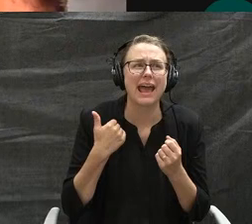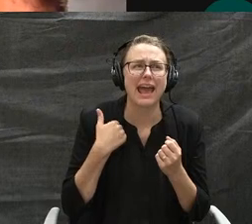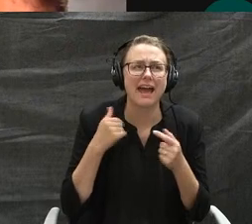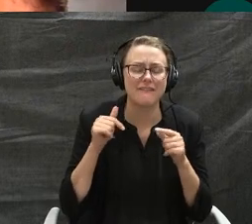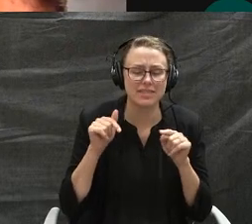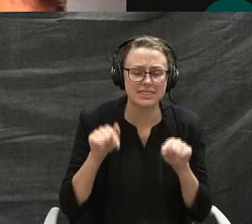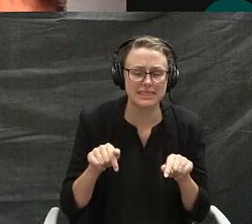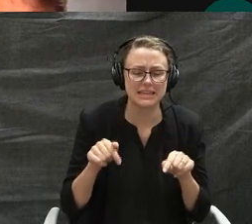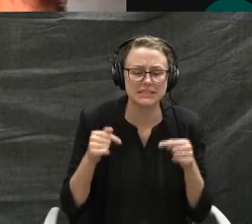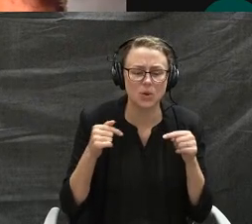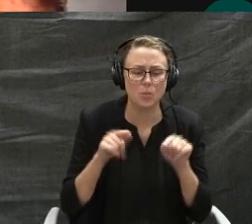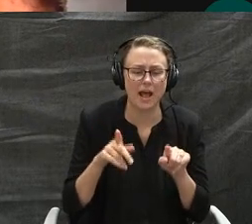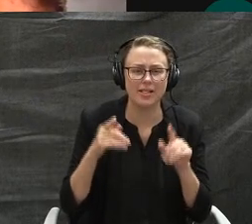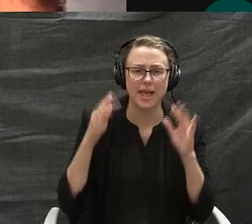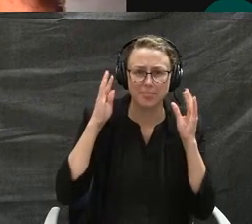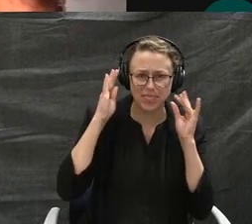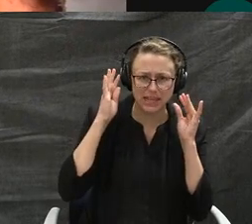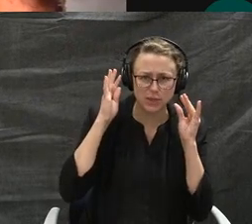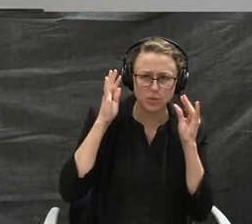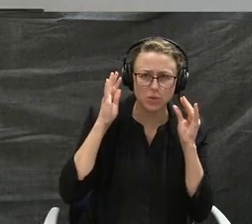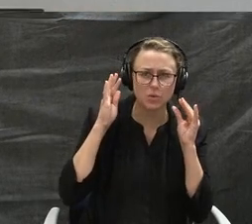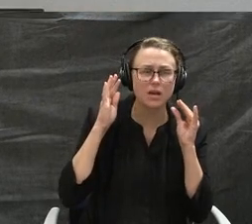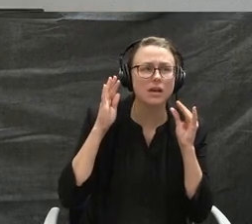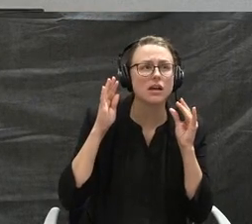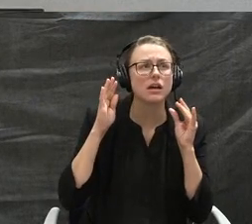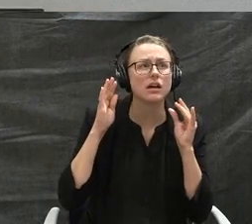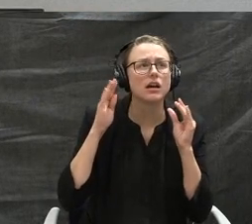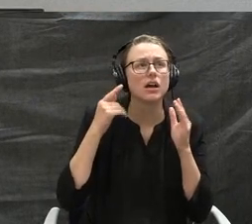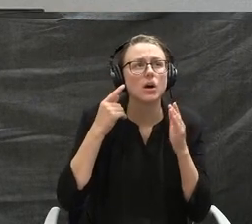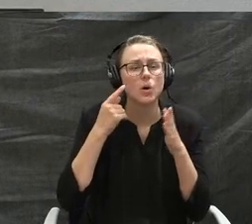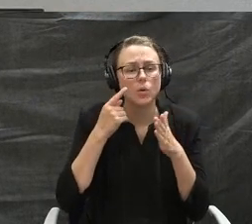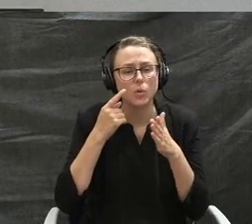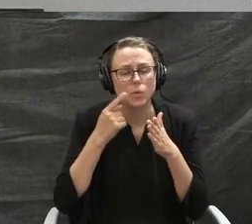at the top of mind. In terms of what we can and